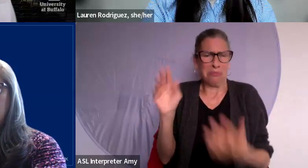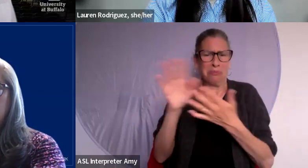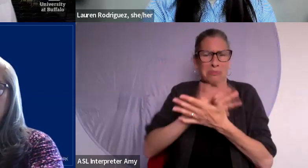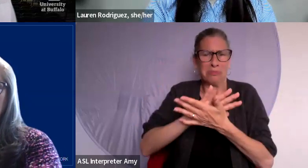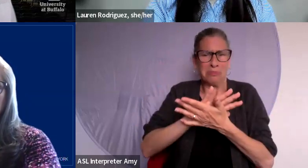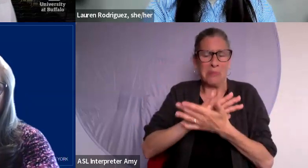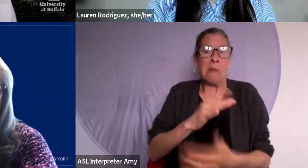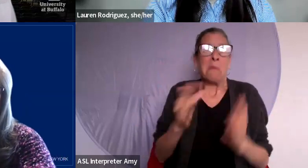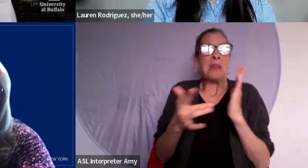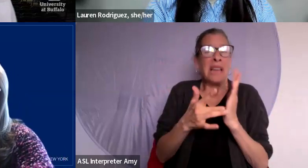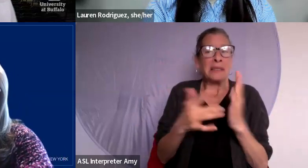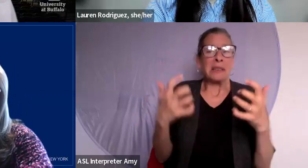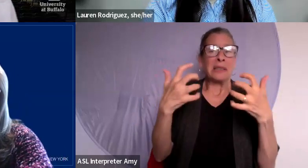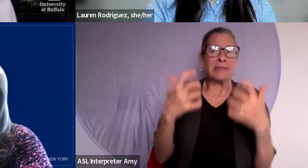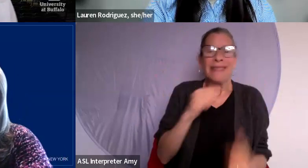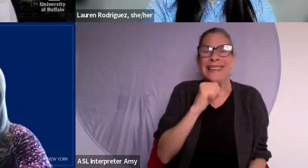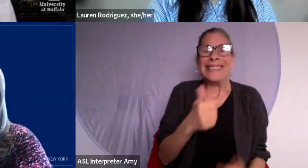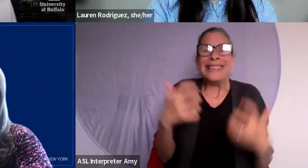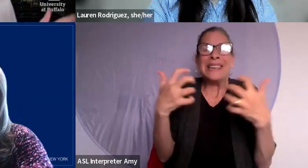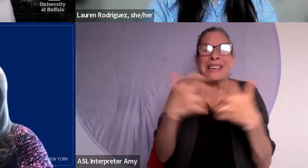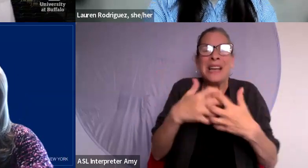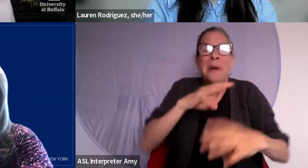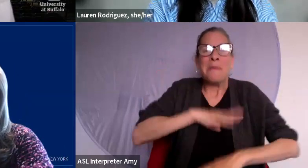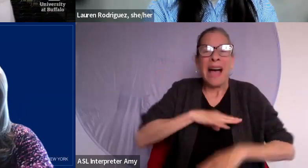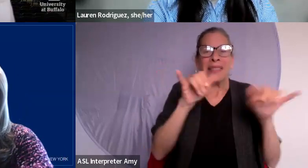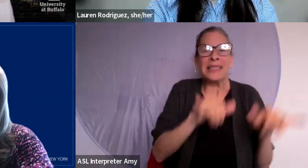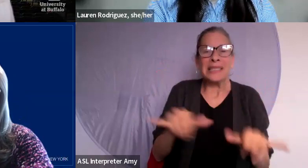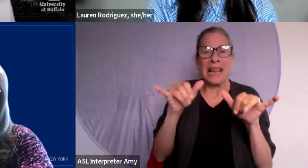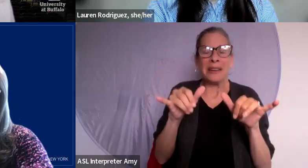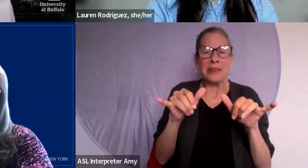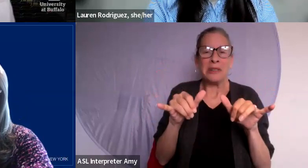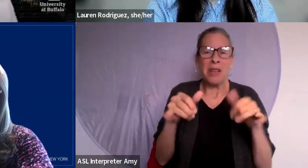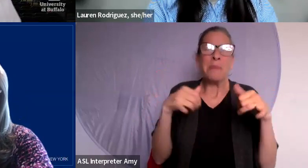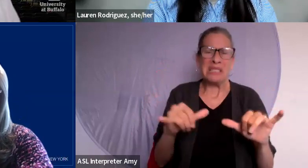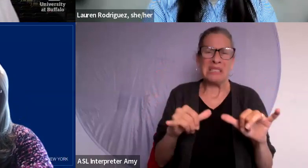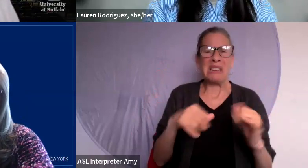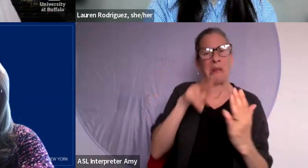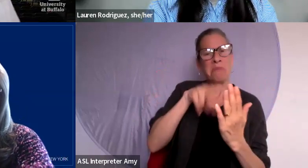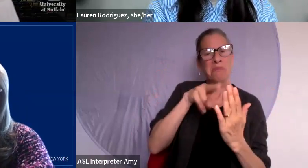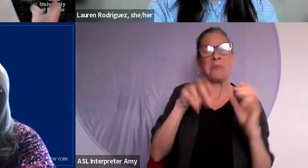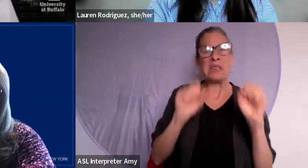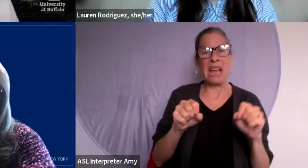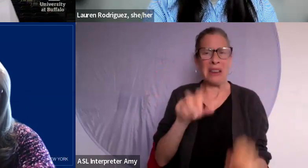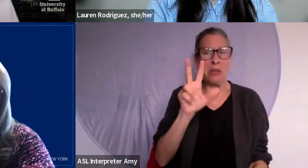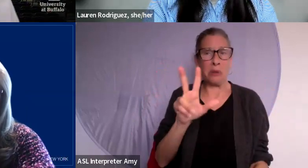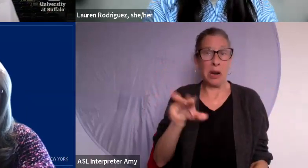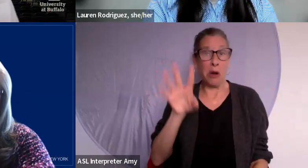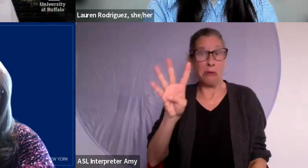met the standard or did not meet the standard, the impact was marginal. So that's a three. A four is it meets our